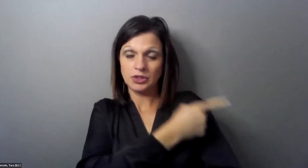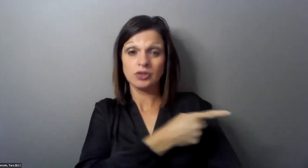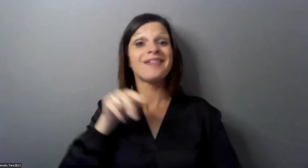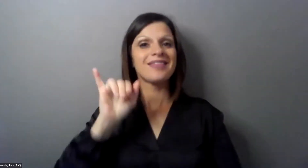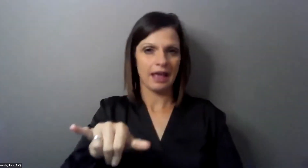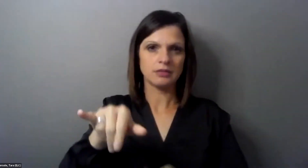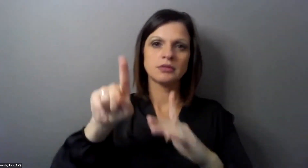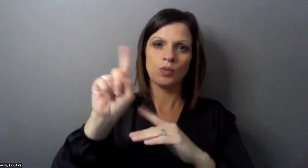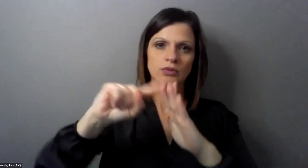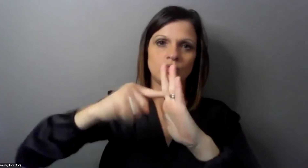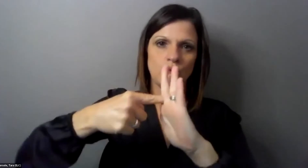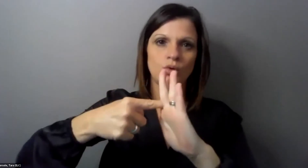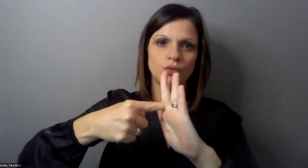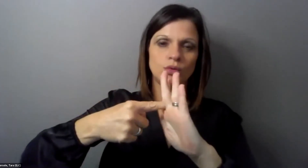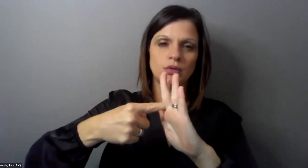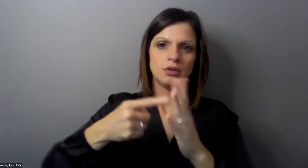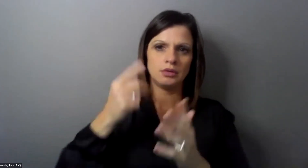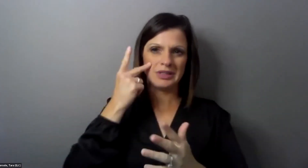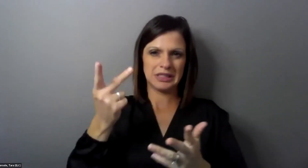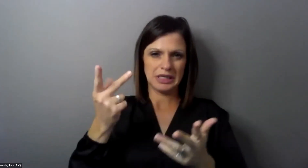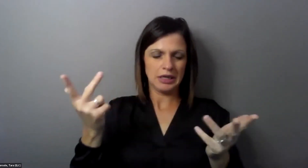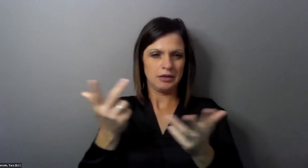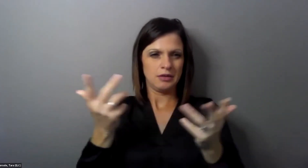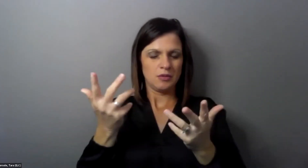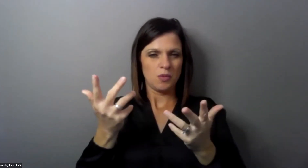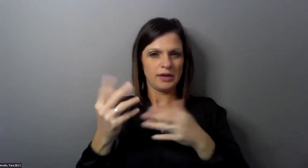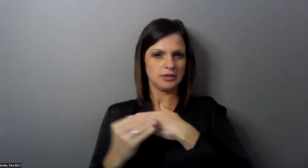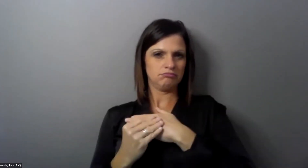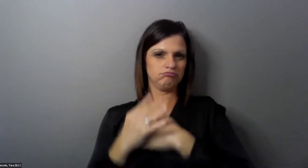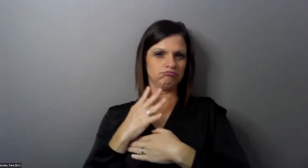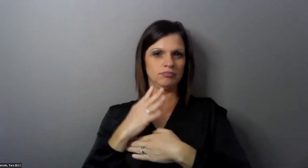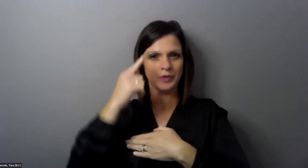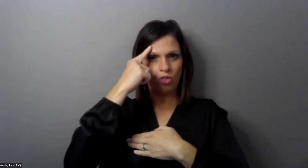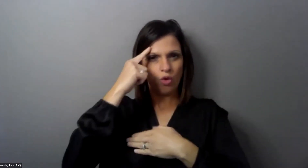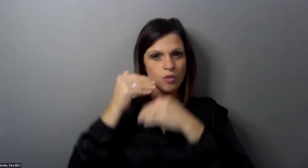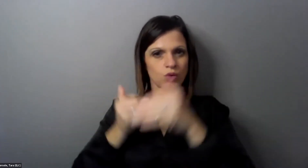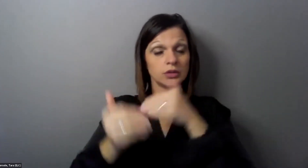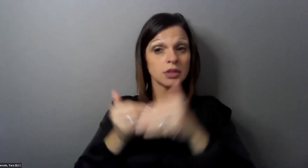Being able to look and say what is shaping the thought process. Is it personal experience.